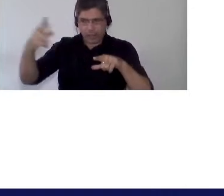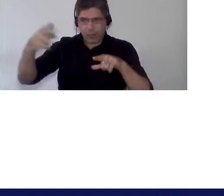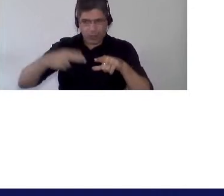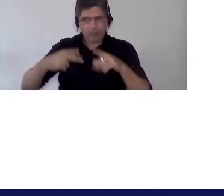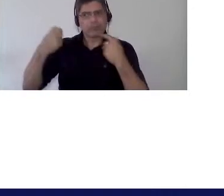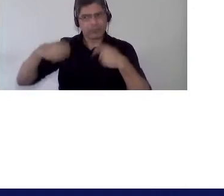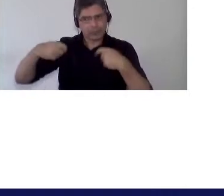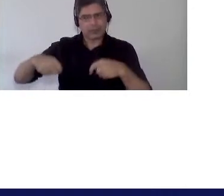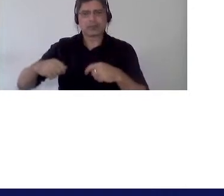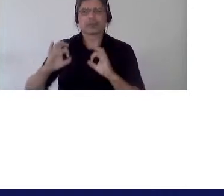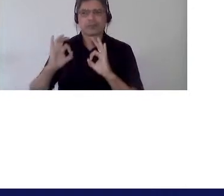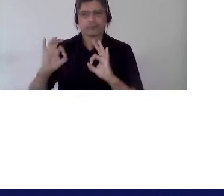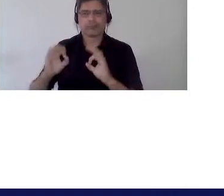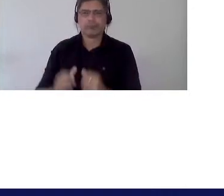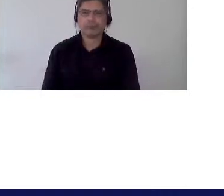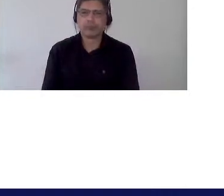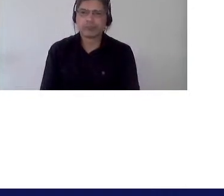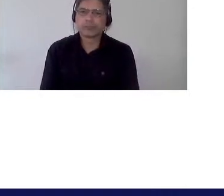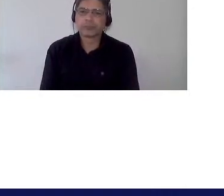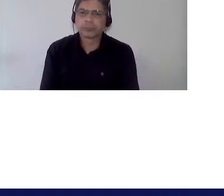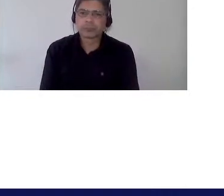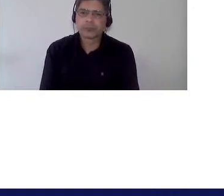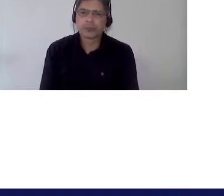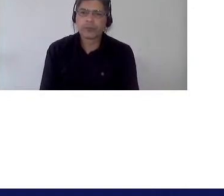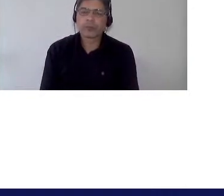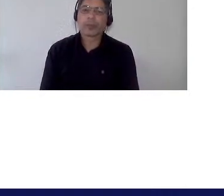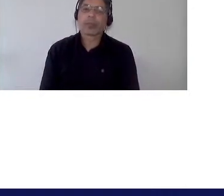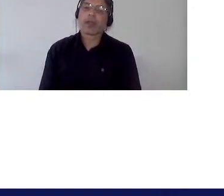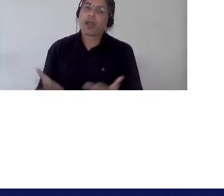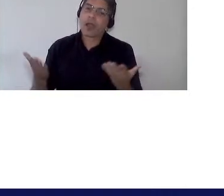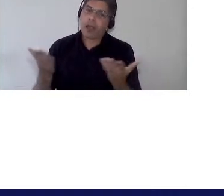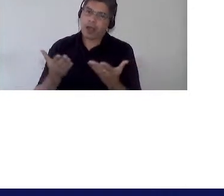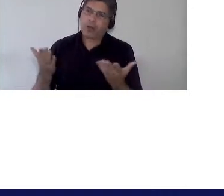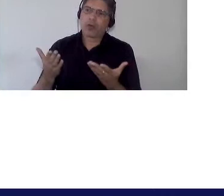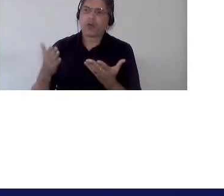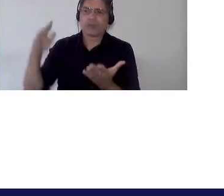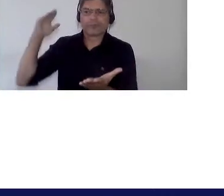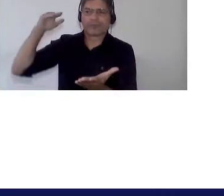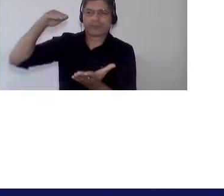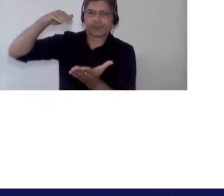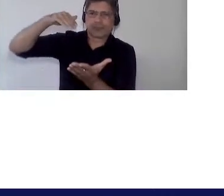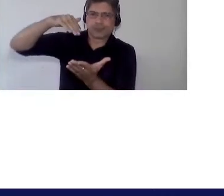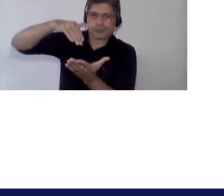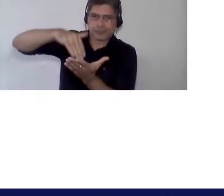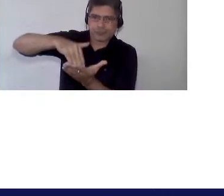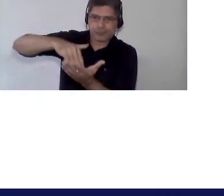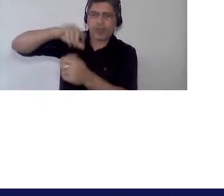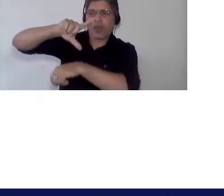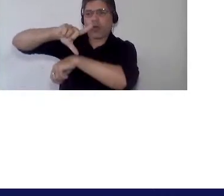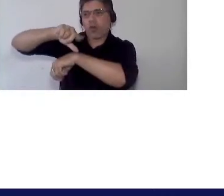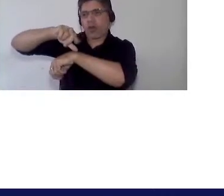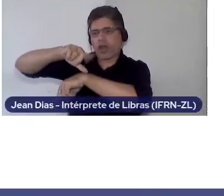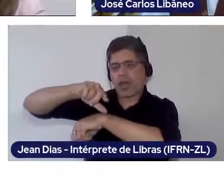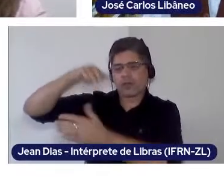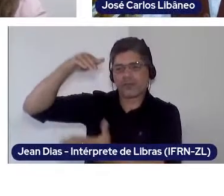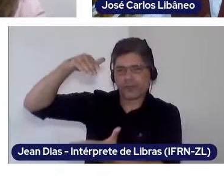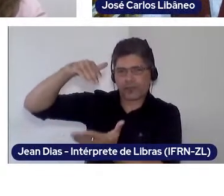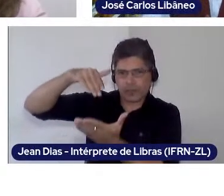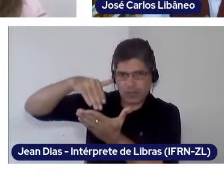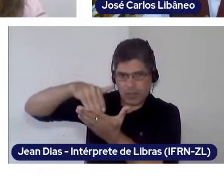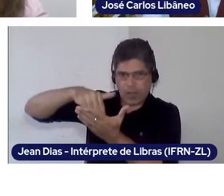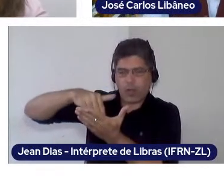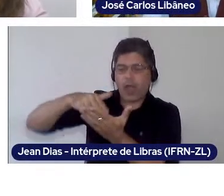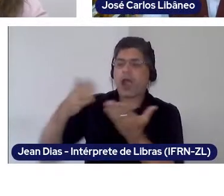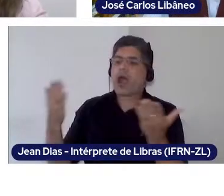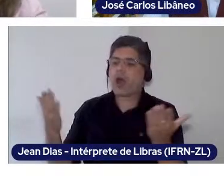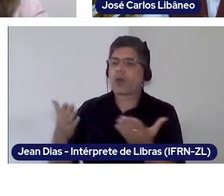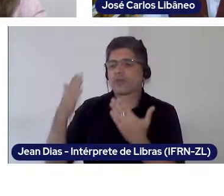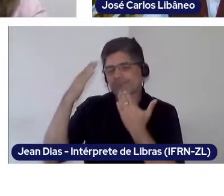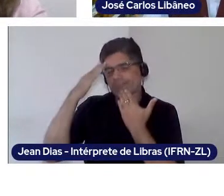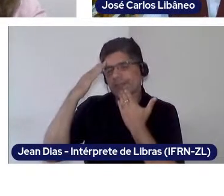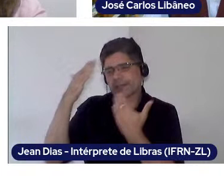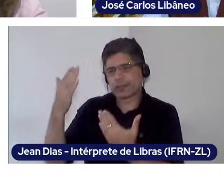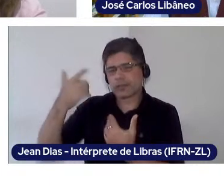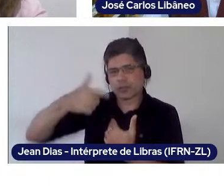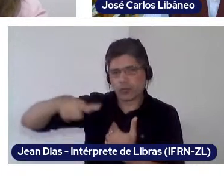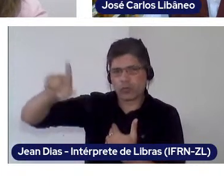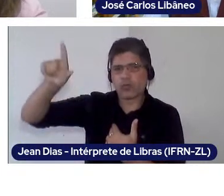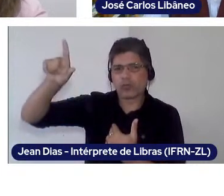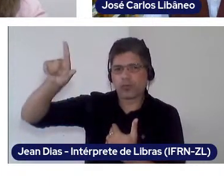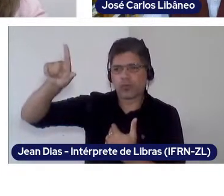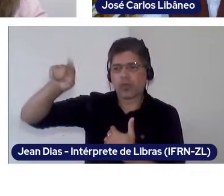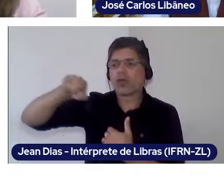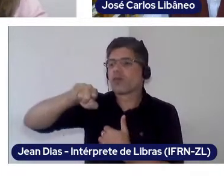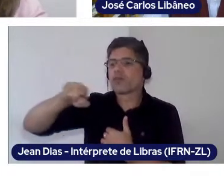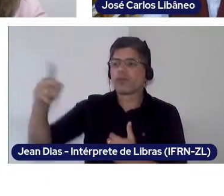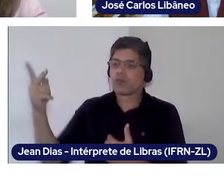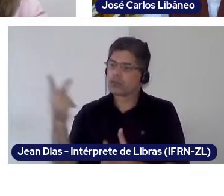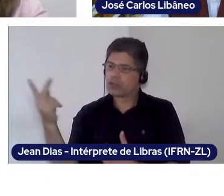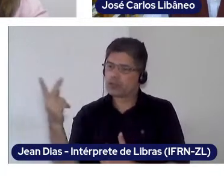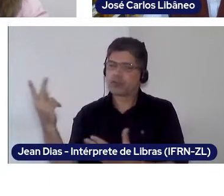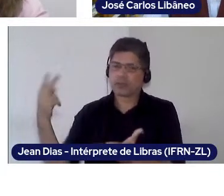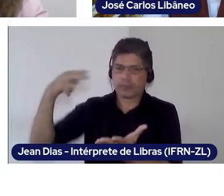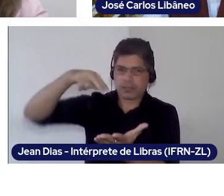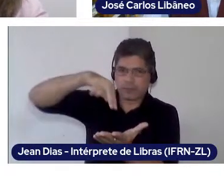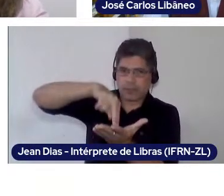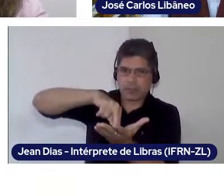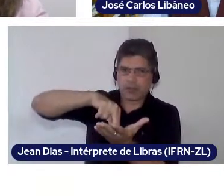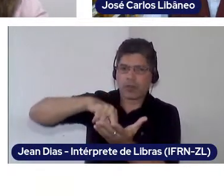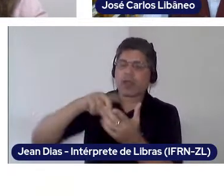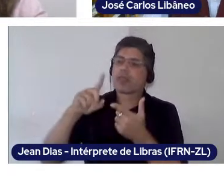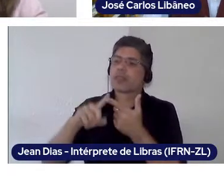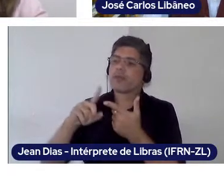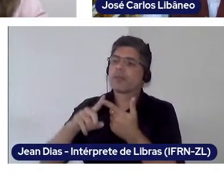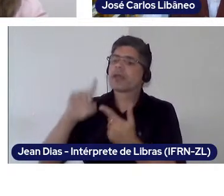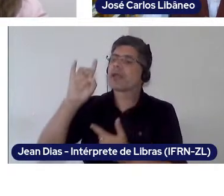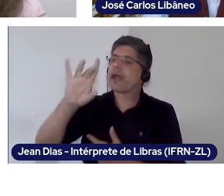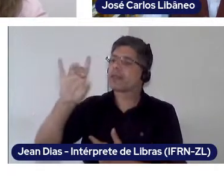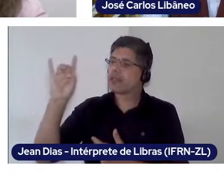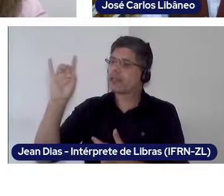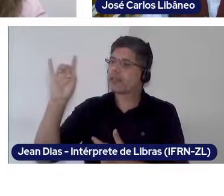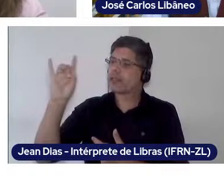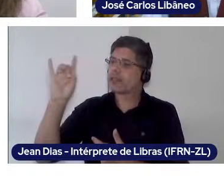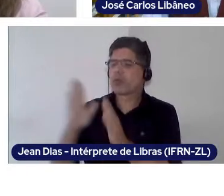Exactly, and now we are really coming to our final considerations, professors. We would like to thank you once again for your participation here with us, and ask each one of you to elaborate some final comments.